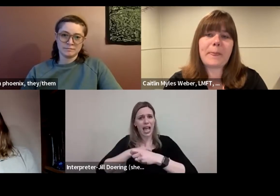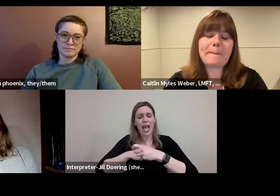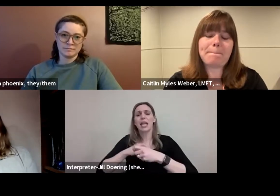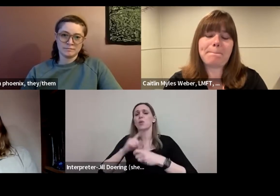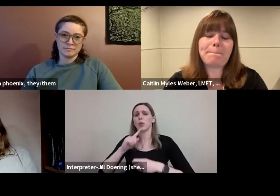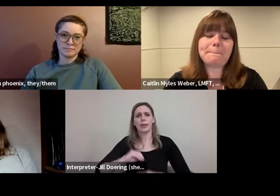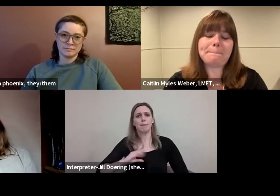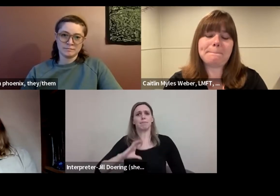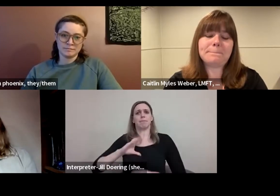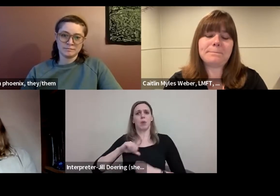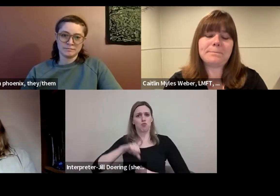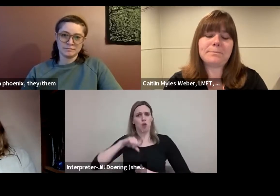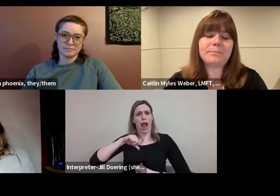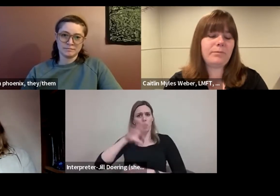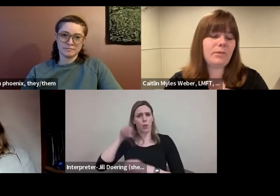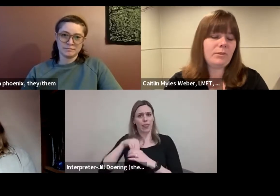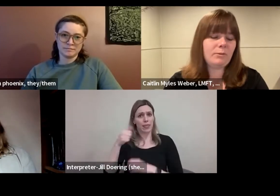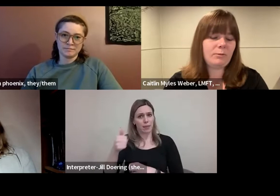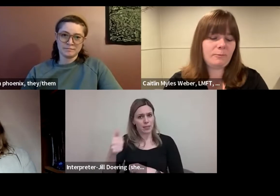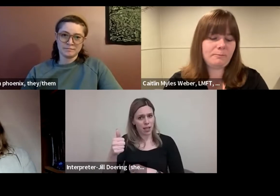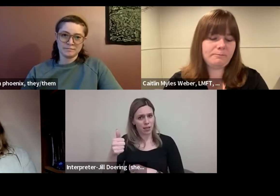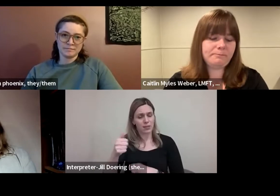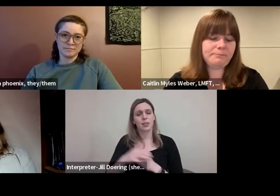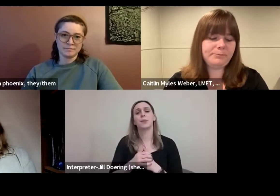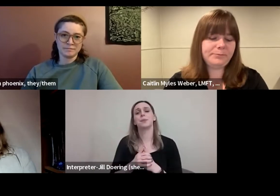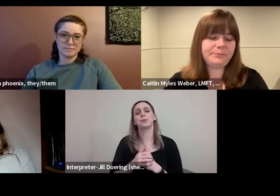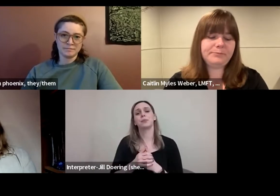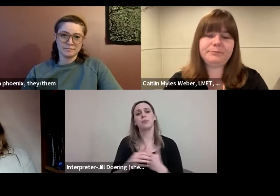I have a lot of therapeutic model